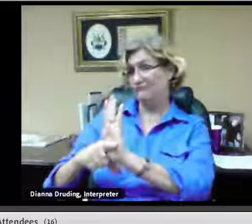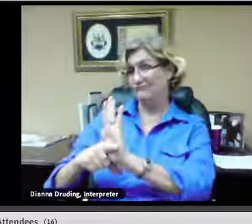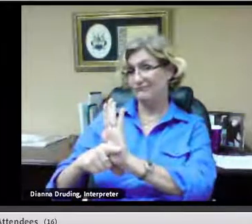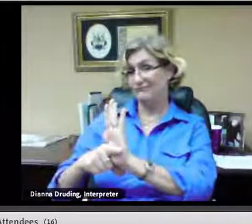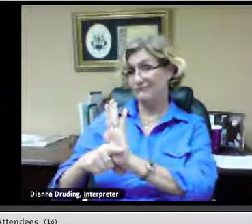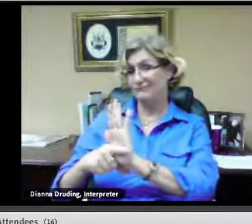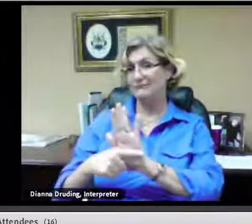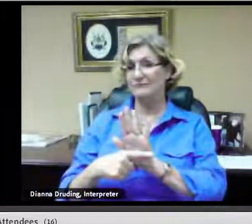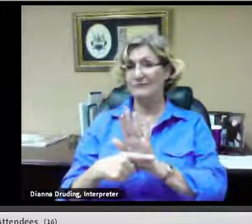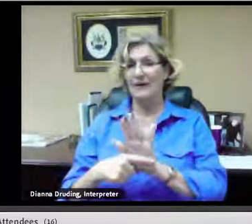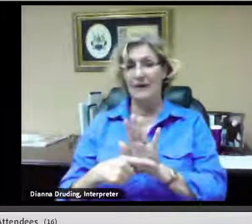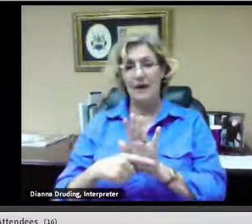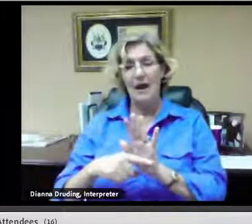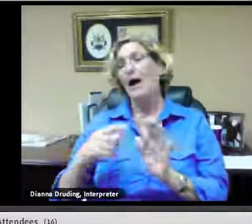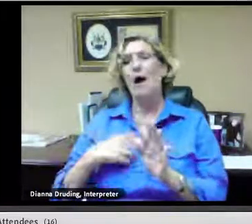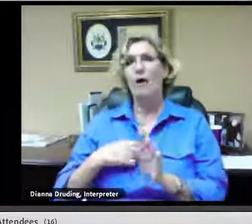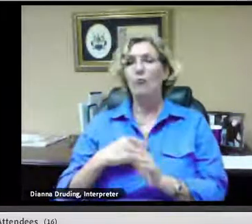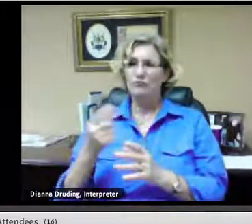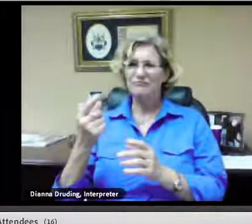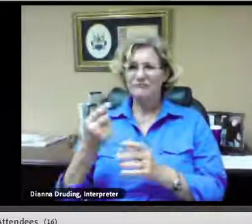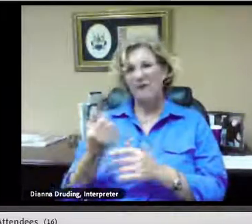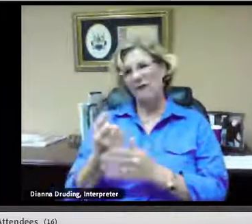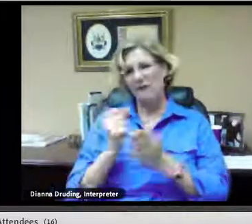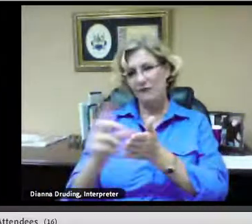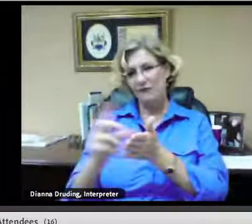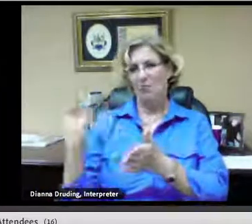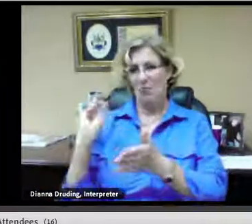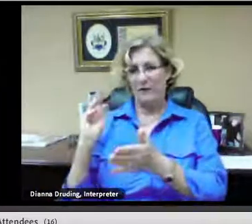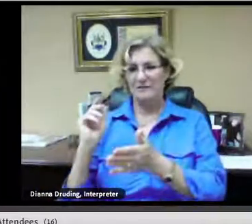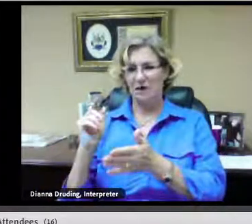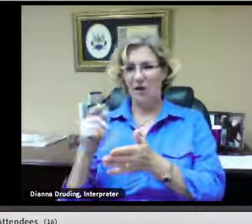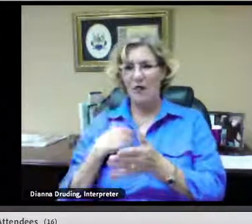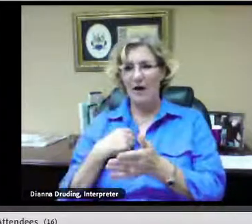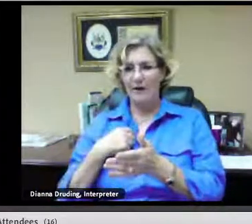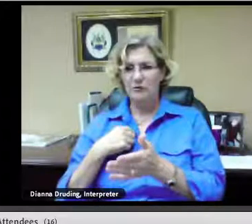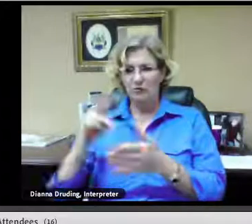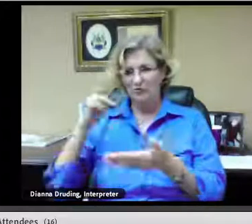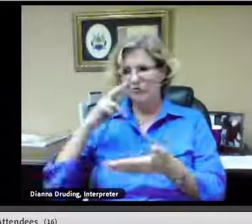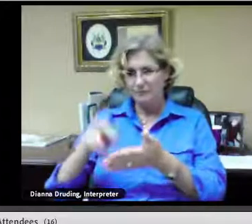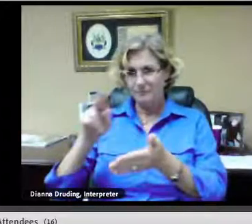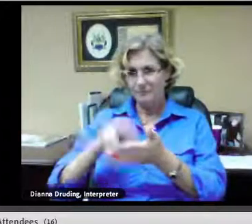in doing my research for this one, "developmental," not disabilities,